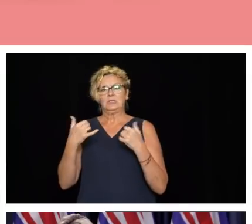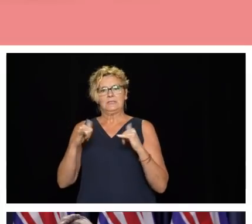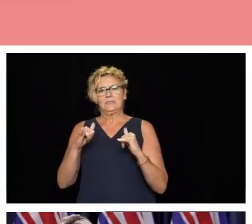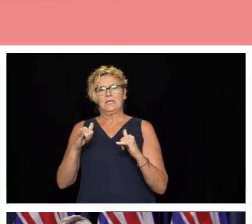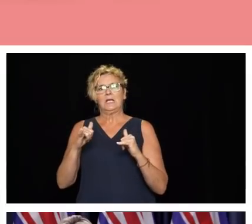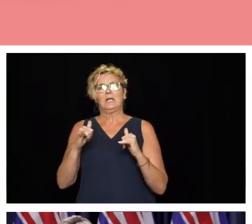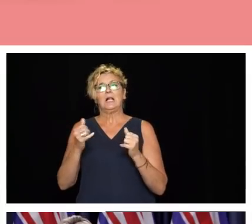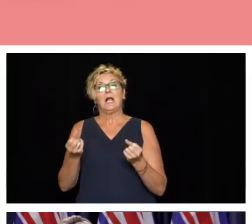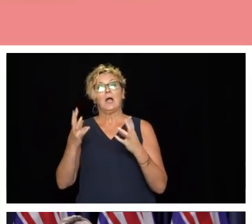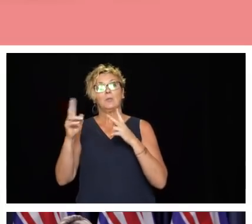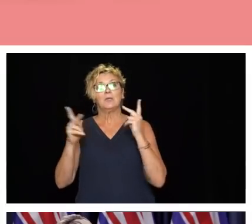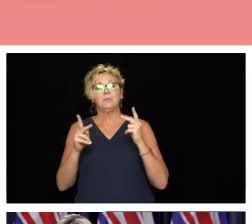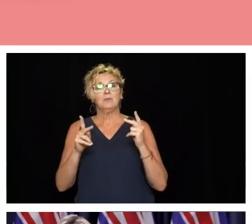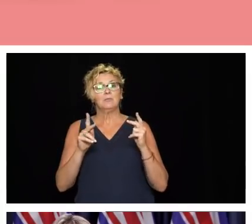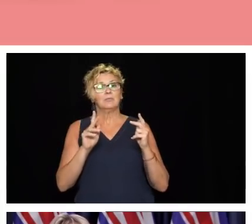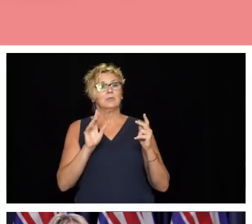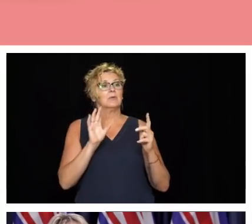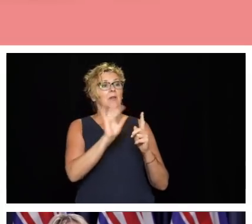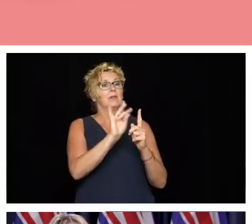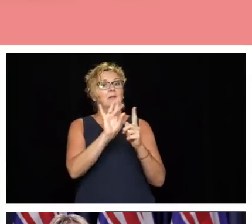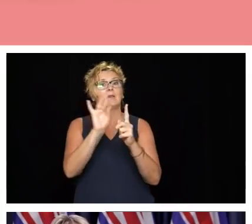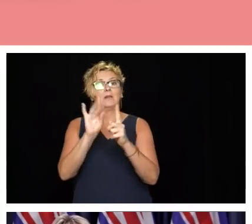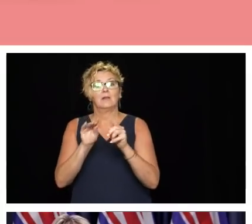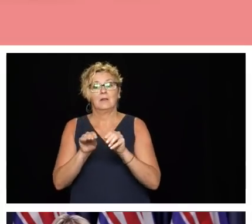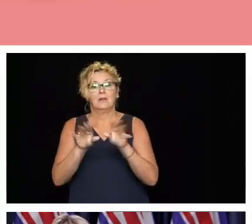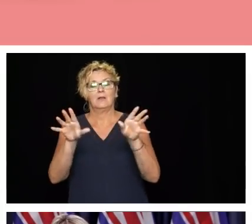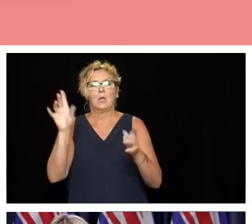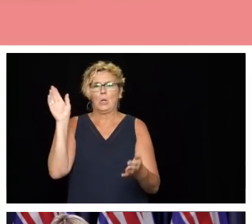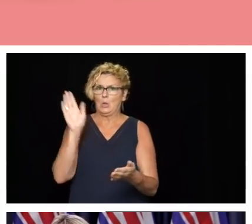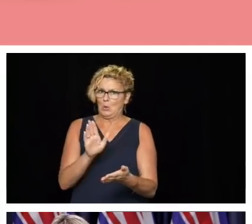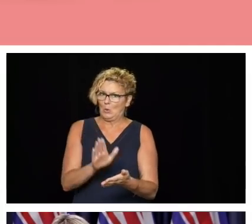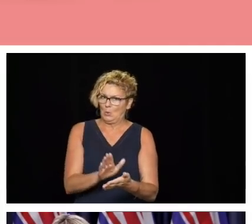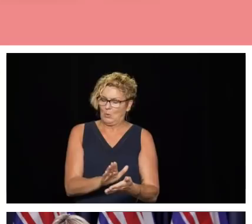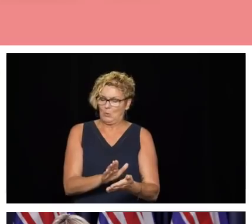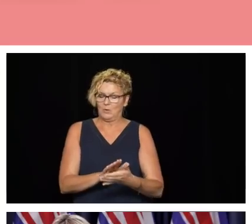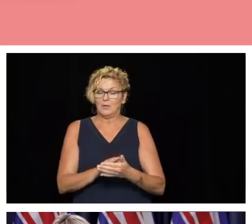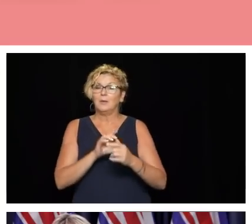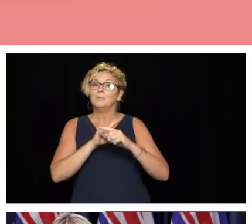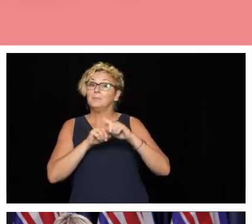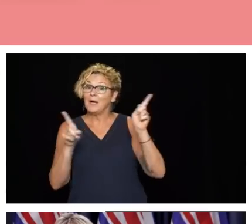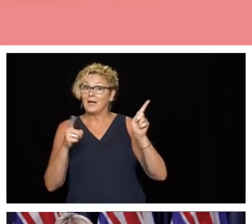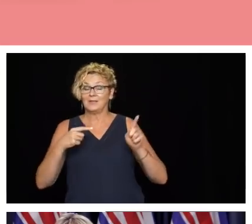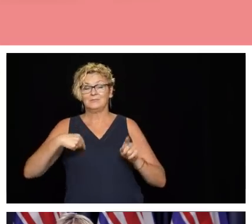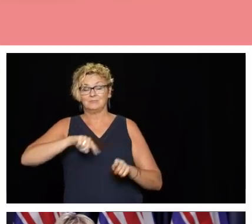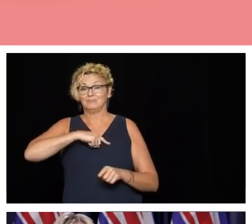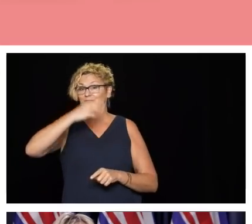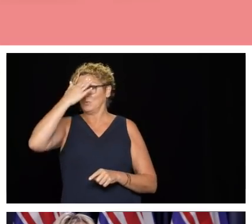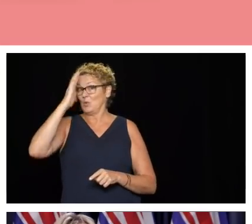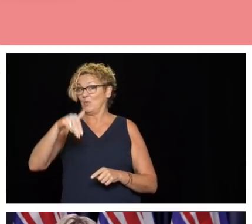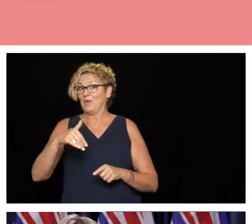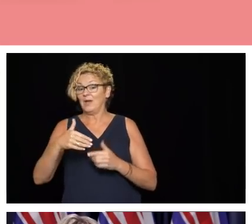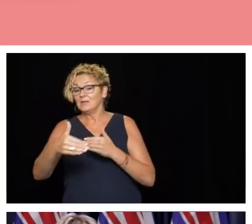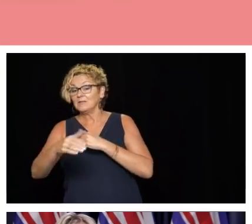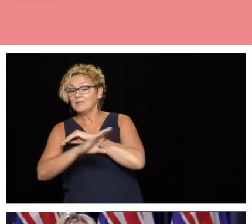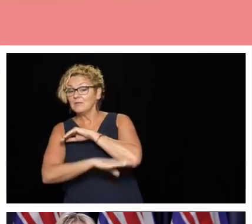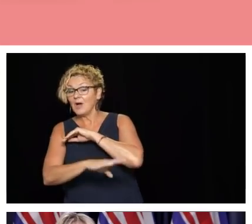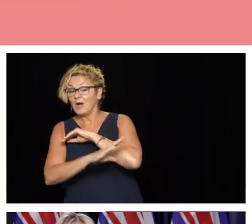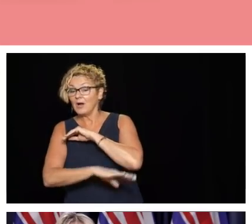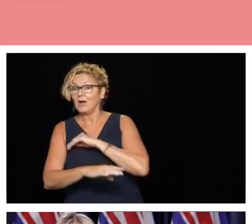economy, that we working to see more cases and we had focused on making sure that we could manage and that we could do the contact tracing